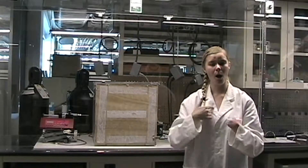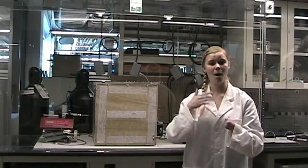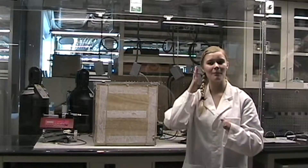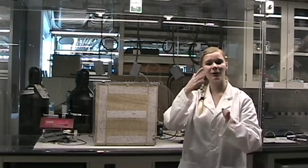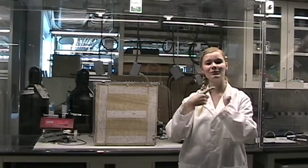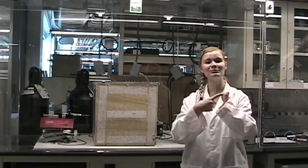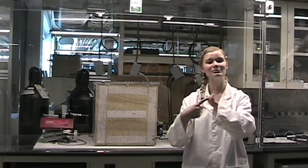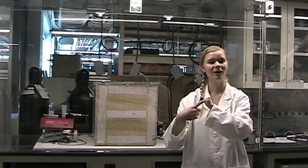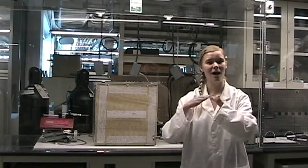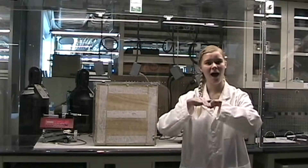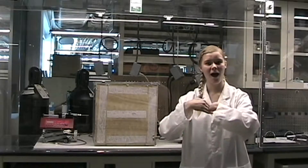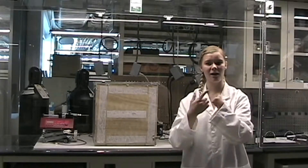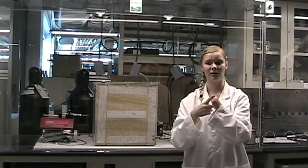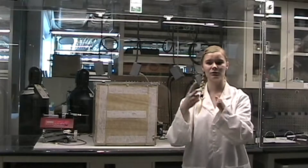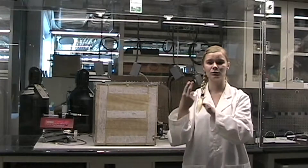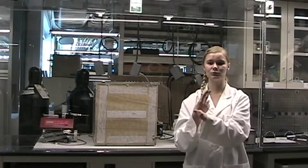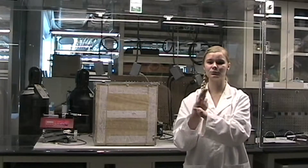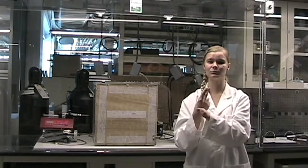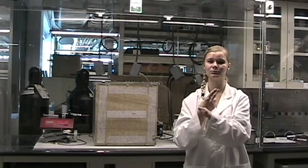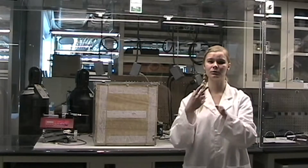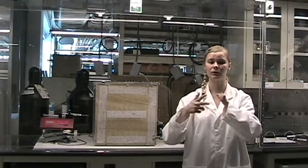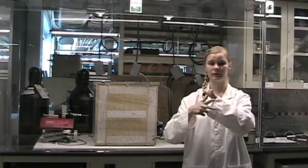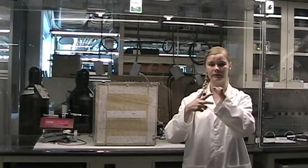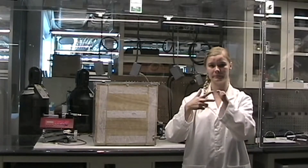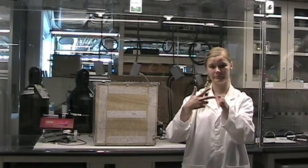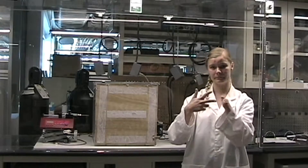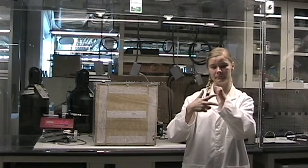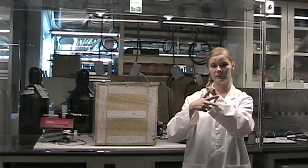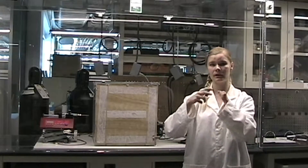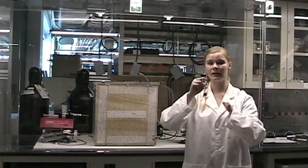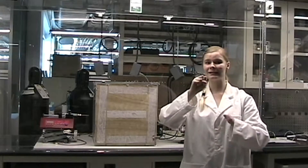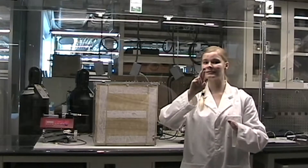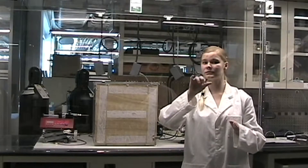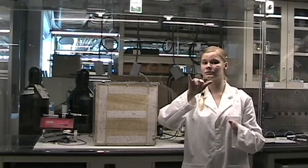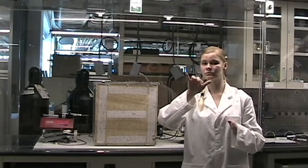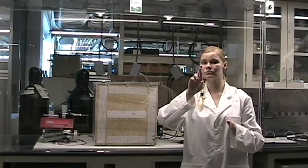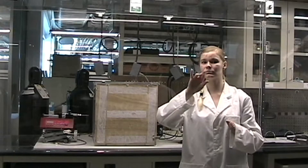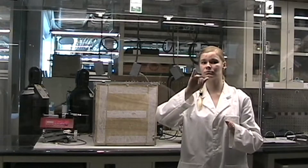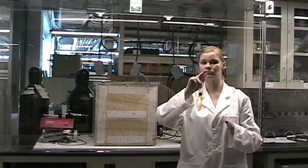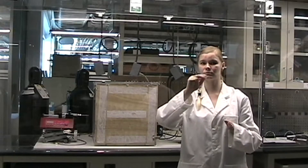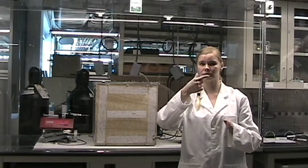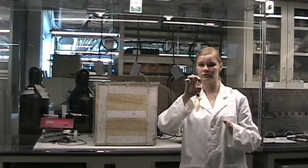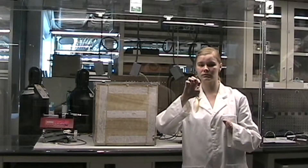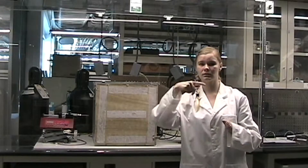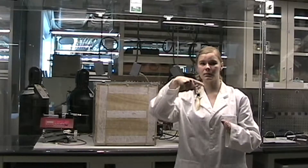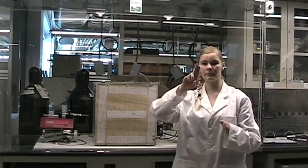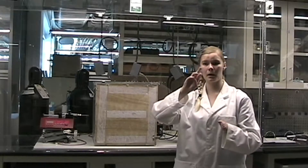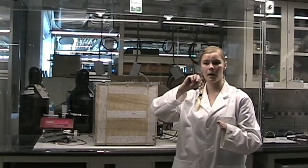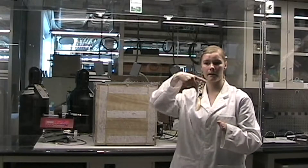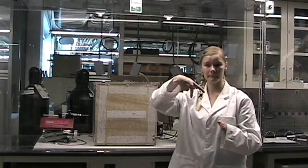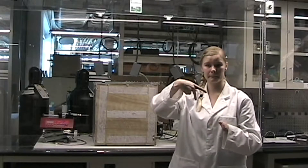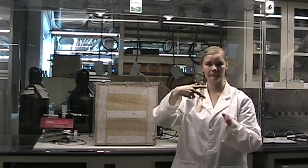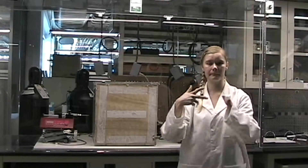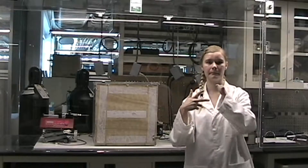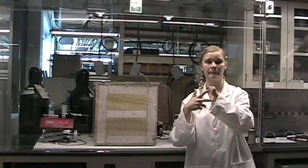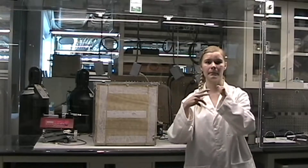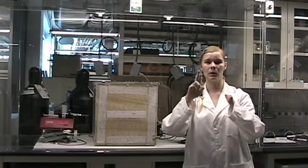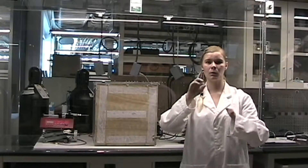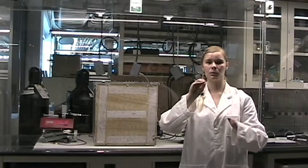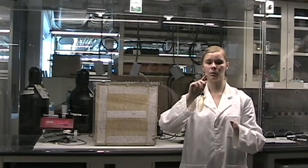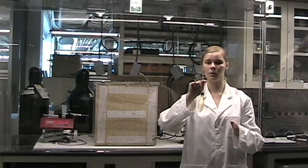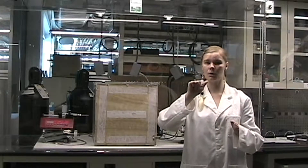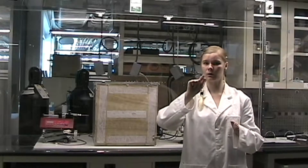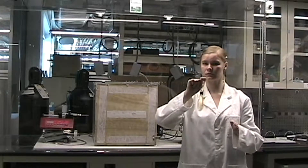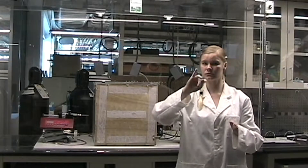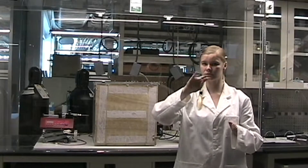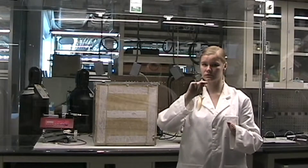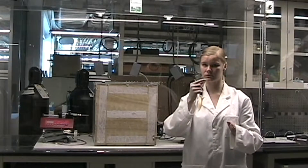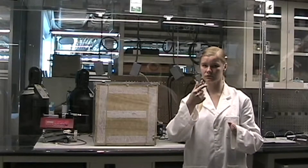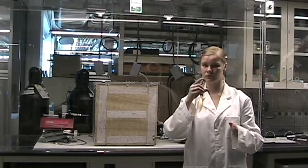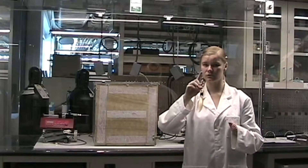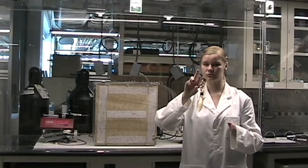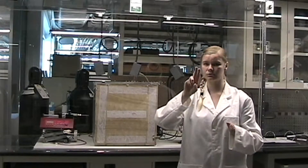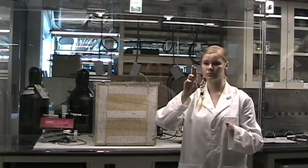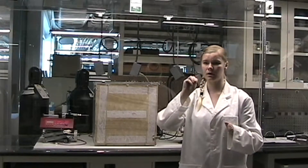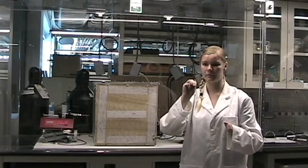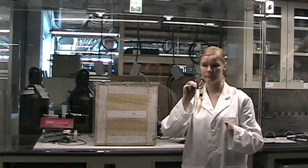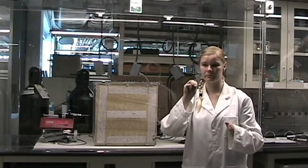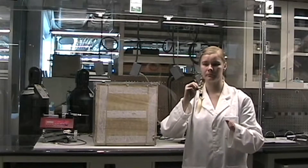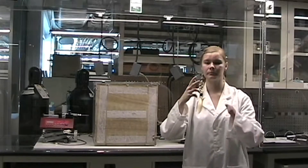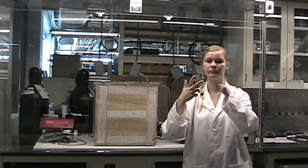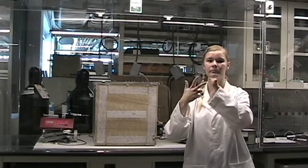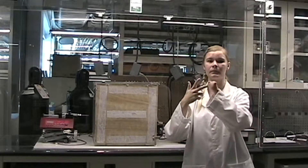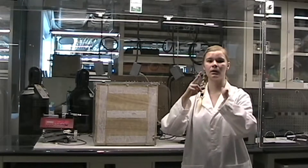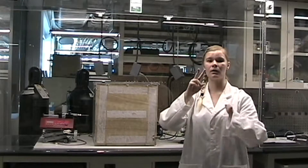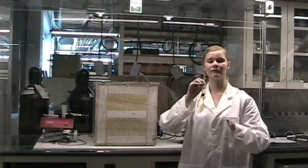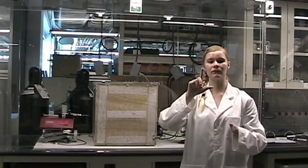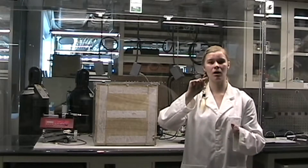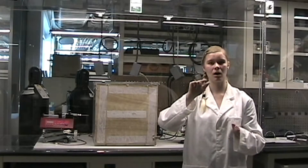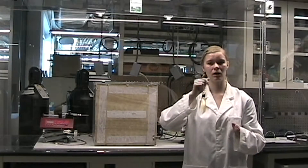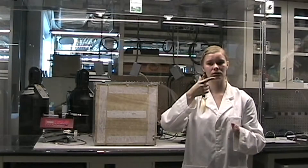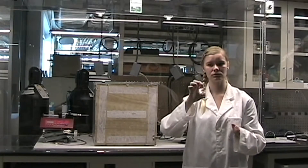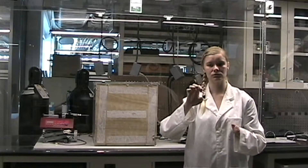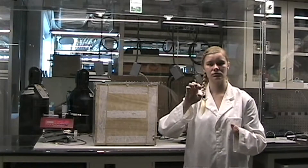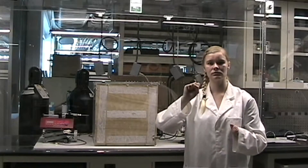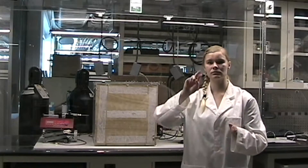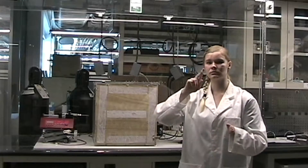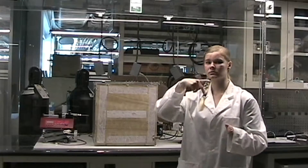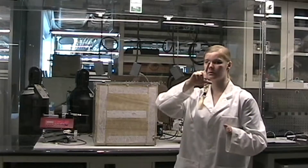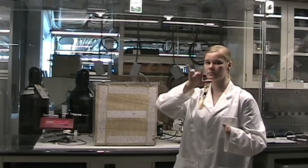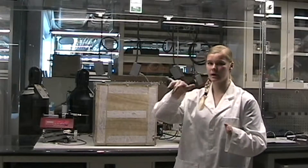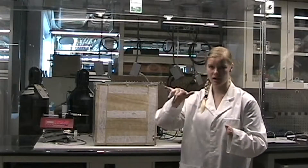Now, I'll be showing how to use the syringe pump, the rotating drum, and the voltage power supply.